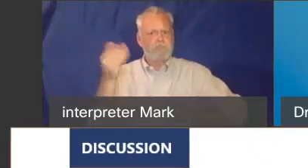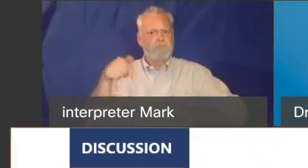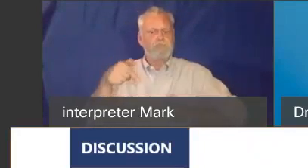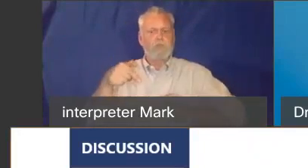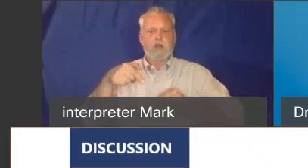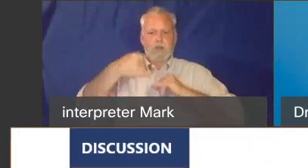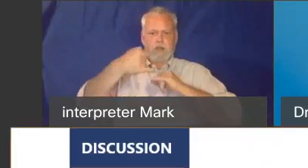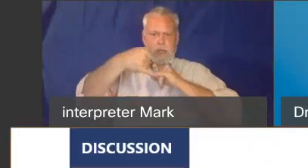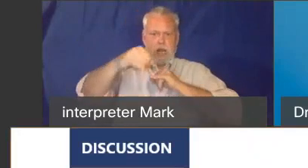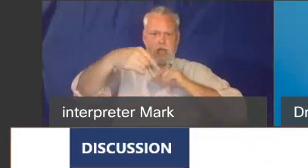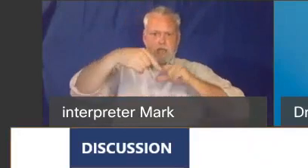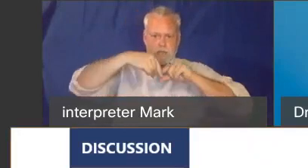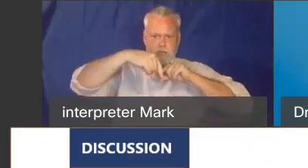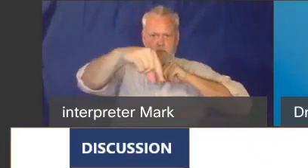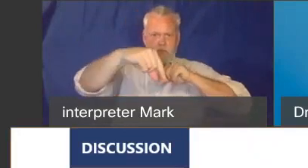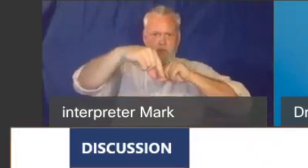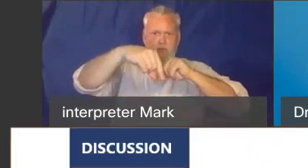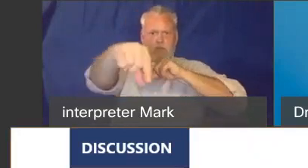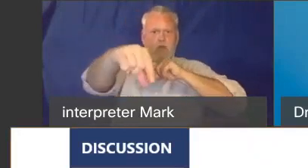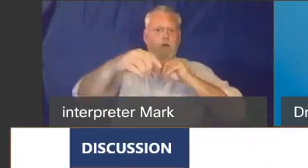Associated with that portion of the space and drive.